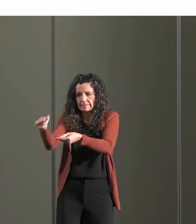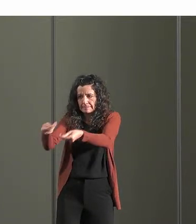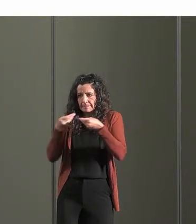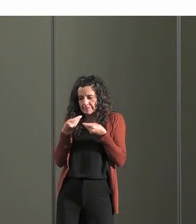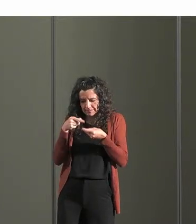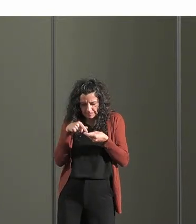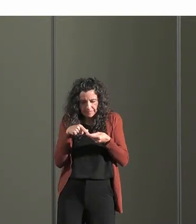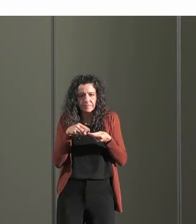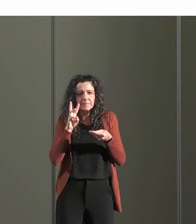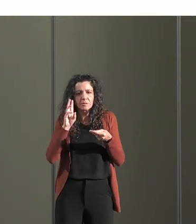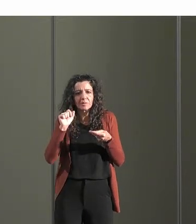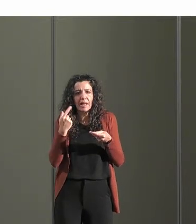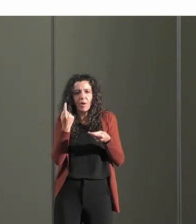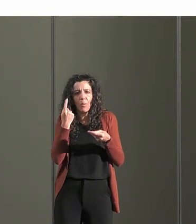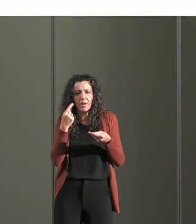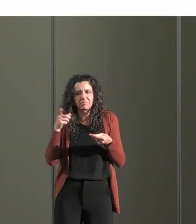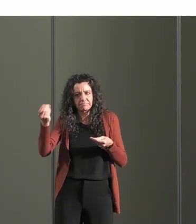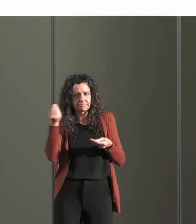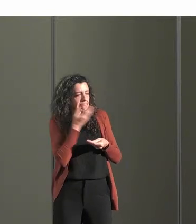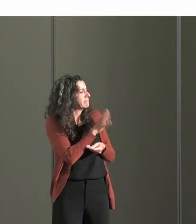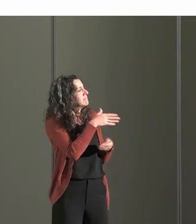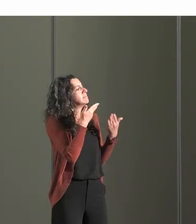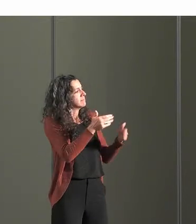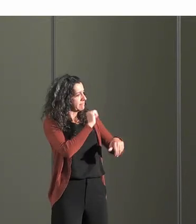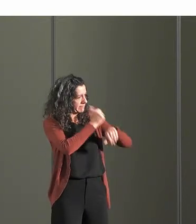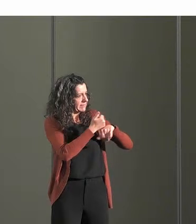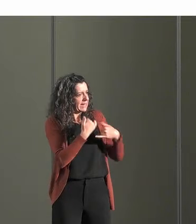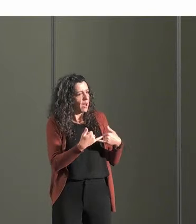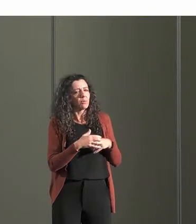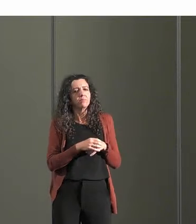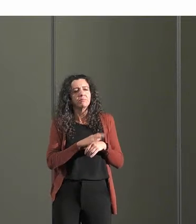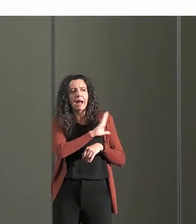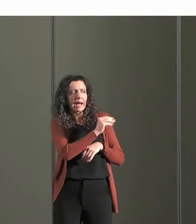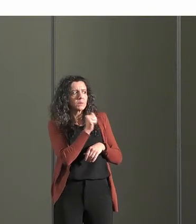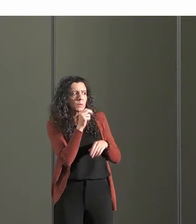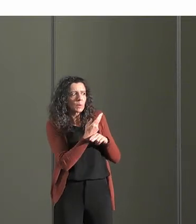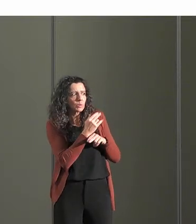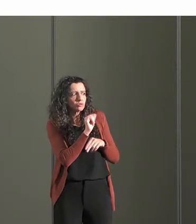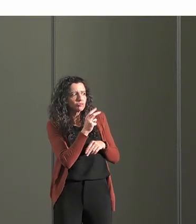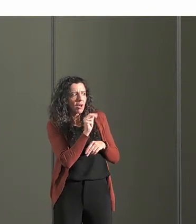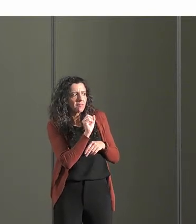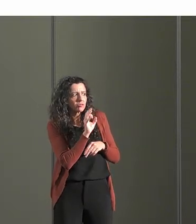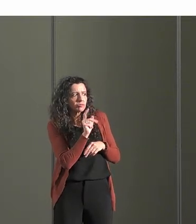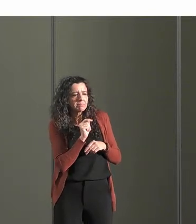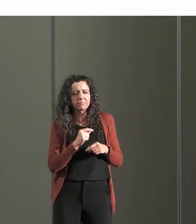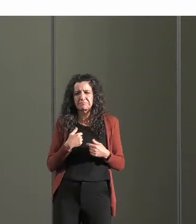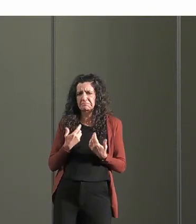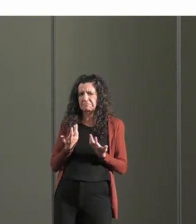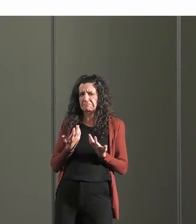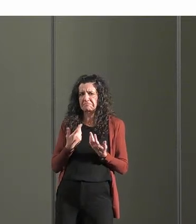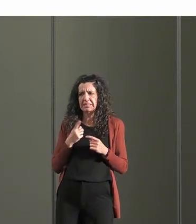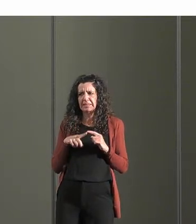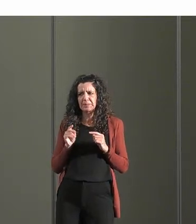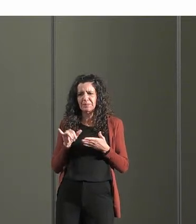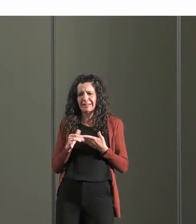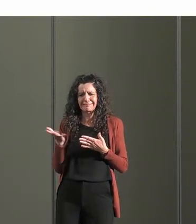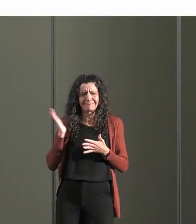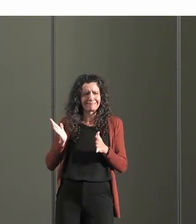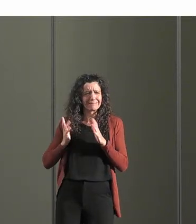office with a door. And handed we W cal WCAG one and it says